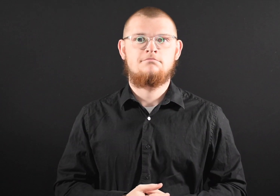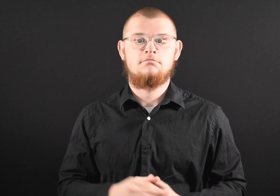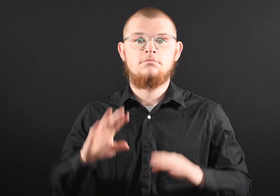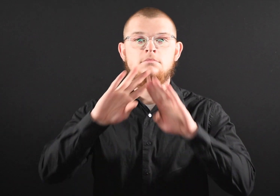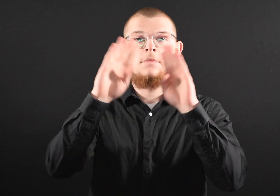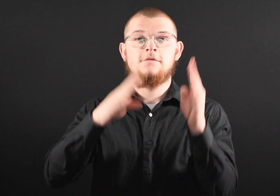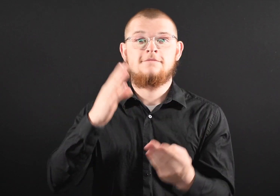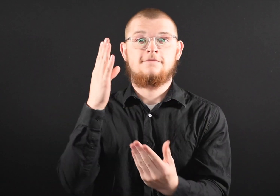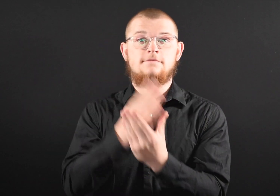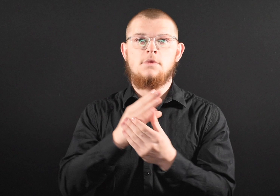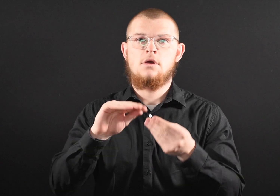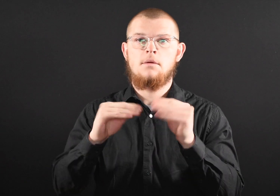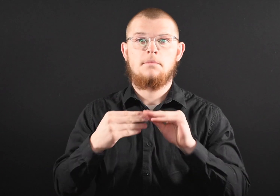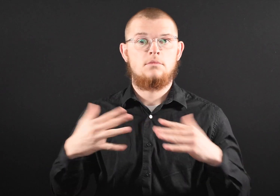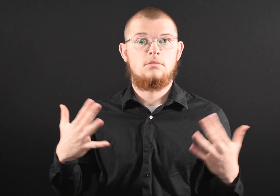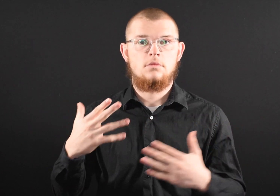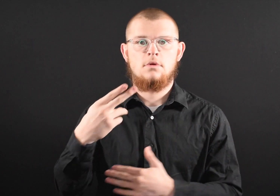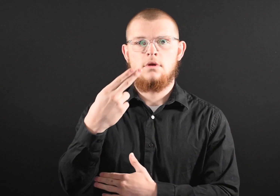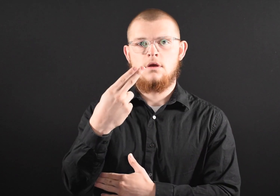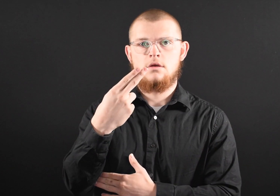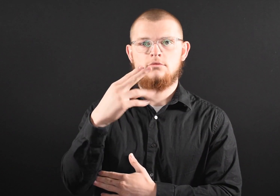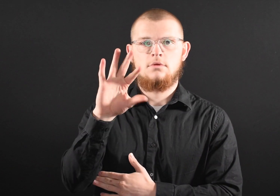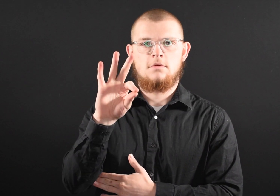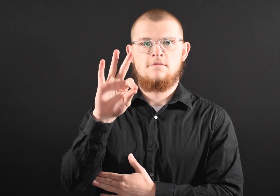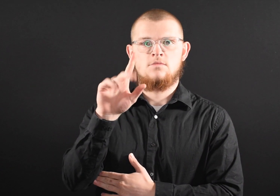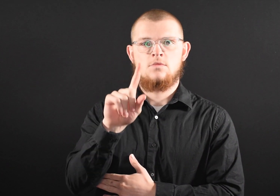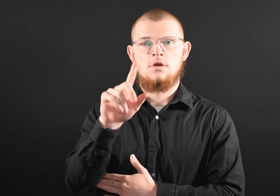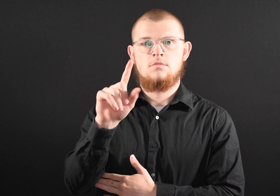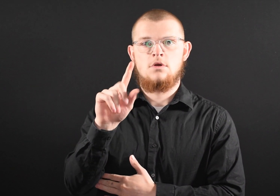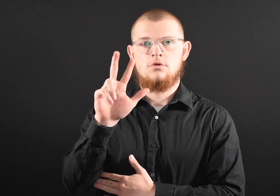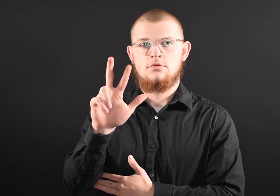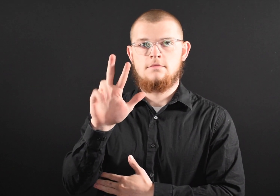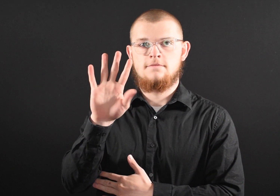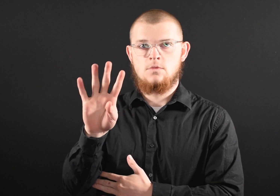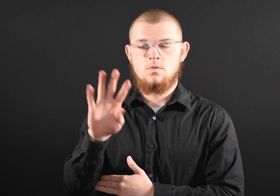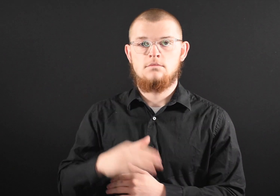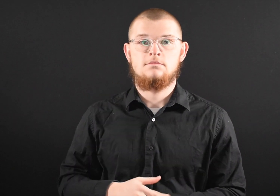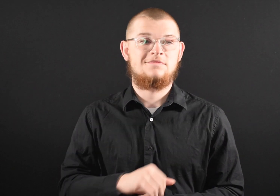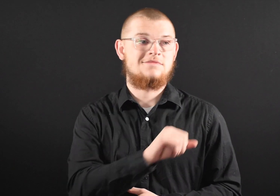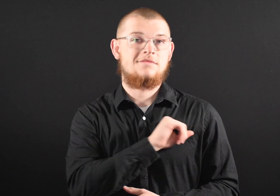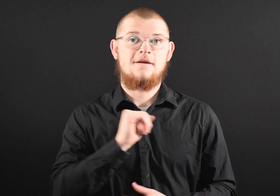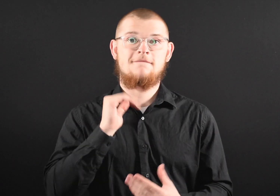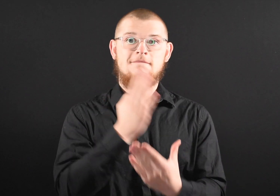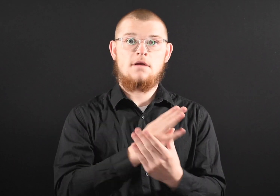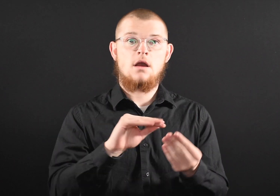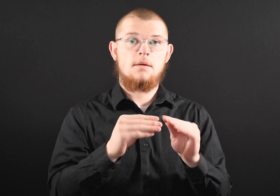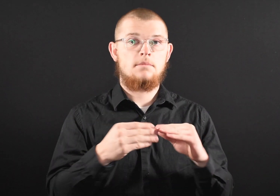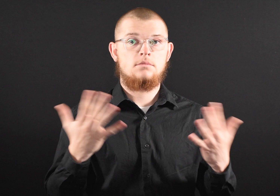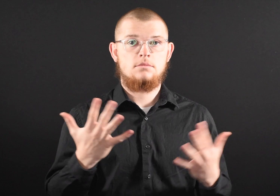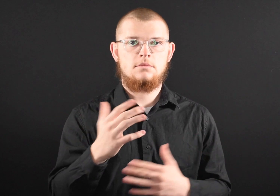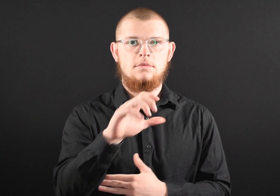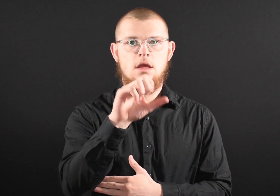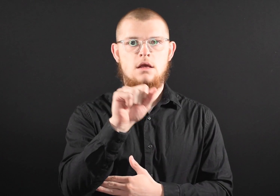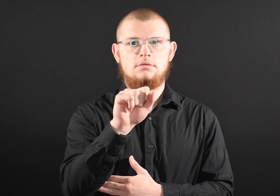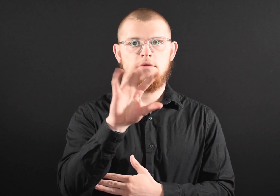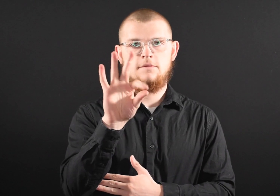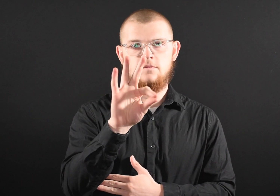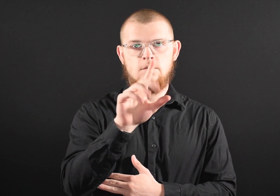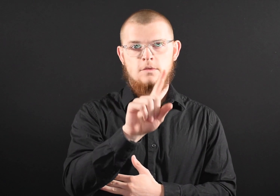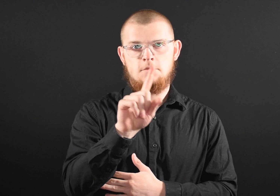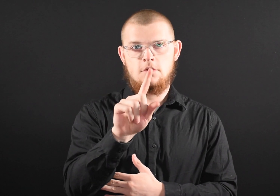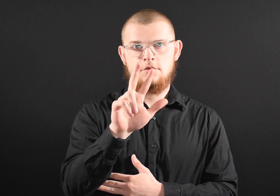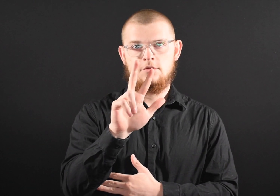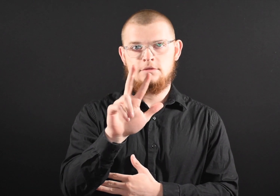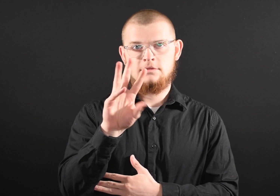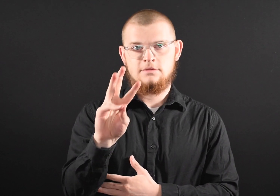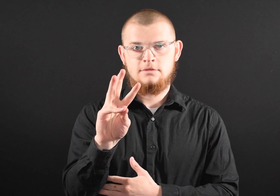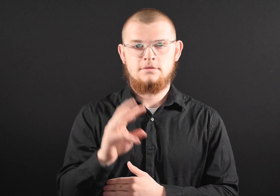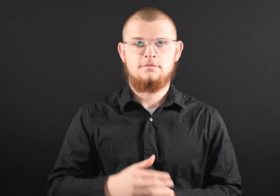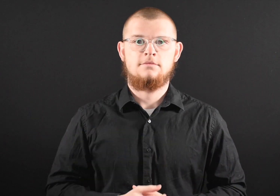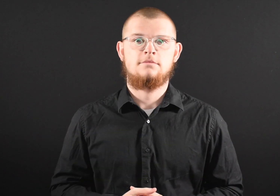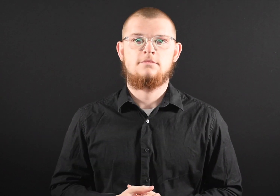The House File number is HF1134. The Senate File number is SF1136.